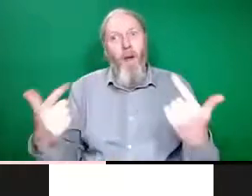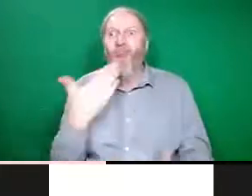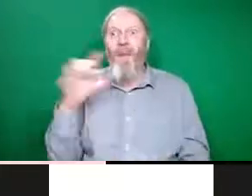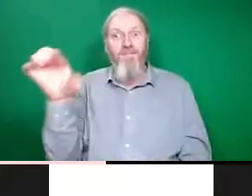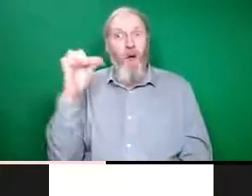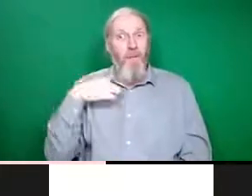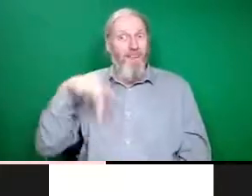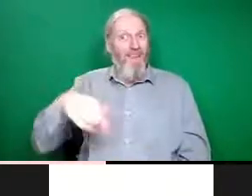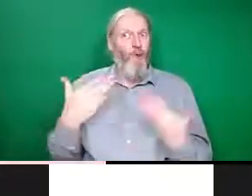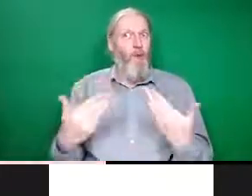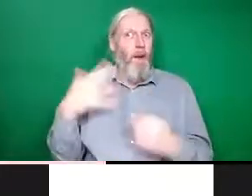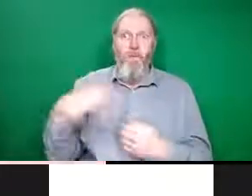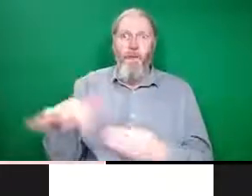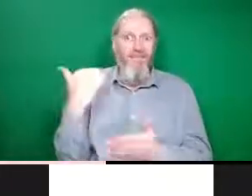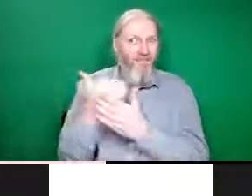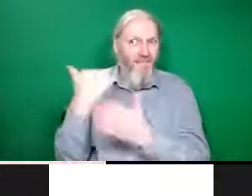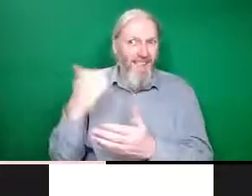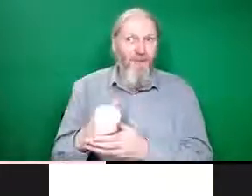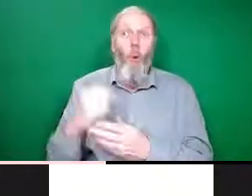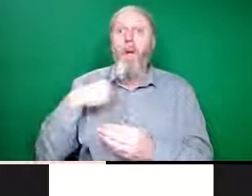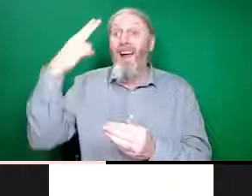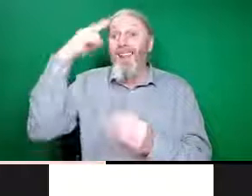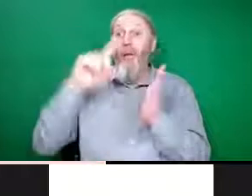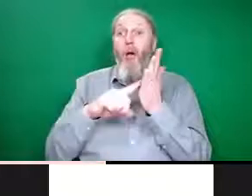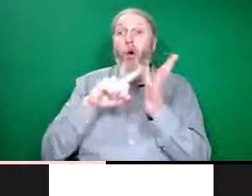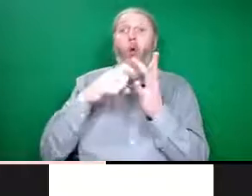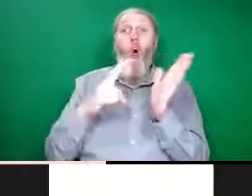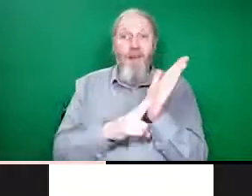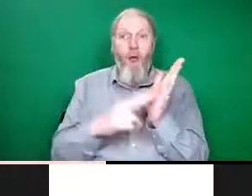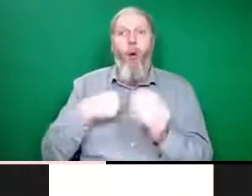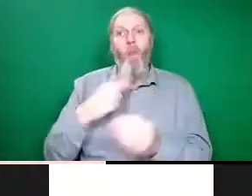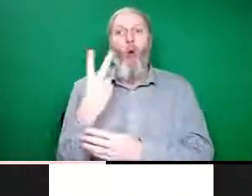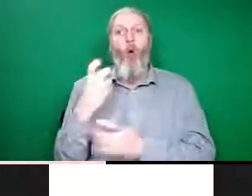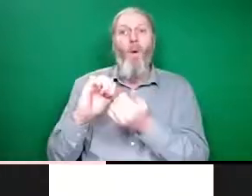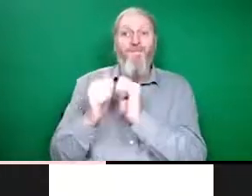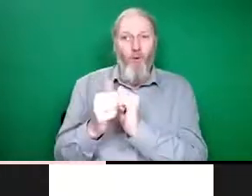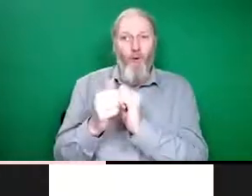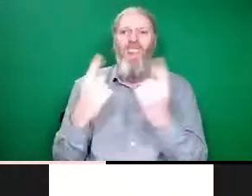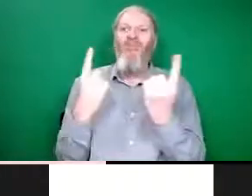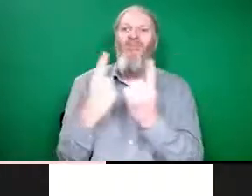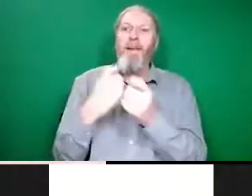Last but not least, I would like to hand over to Lauren Martin who is co-founder of Things Made Public.